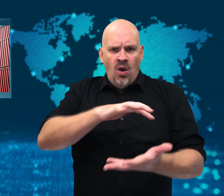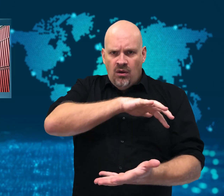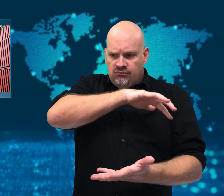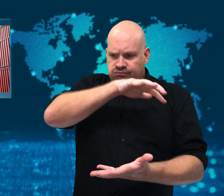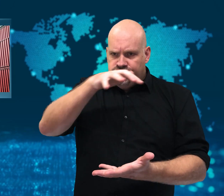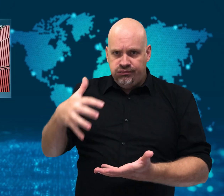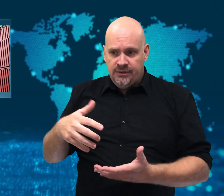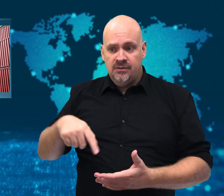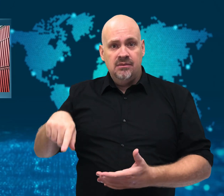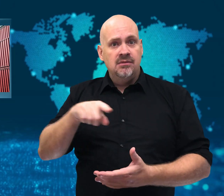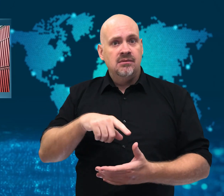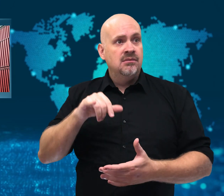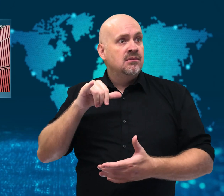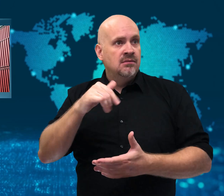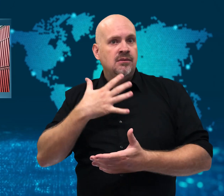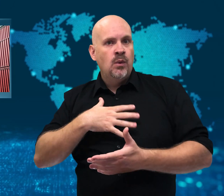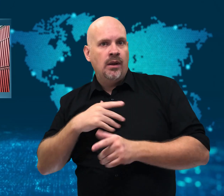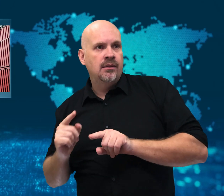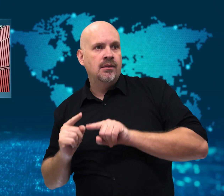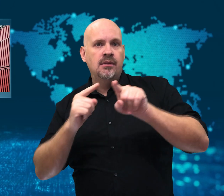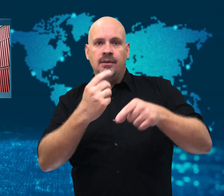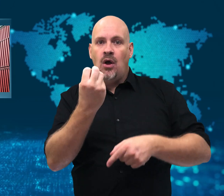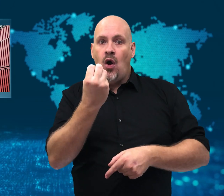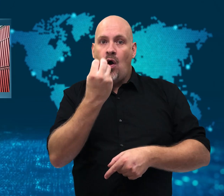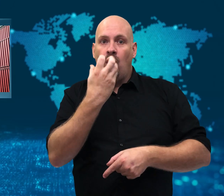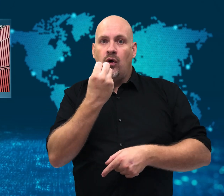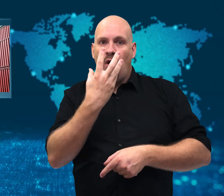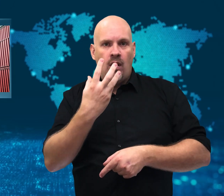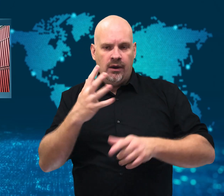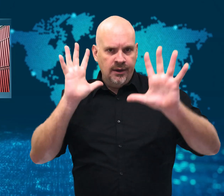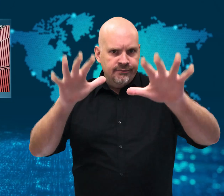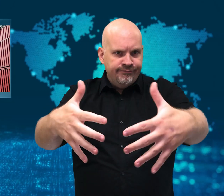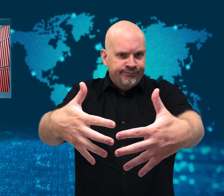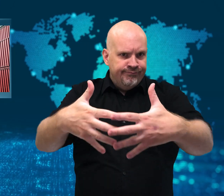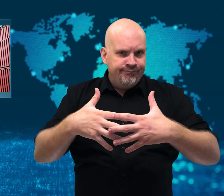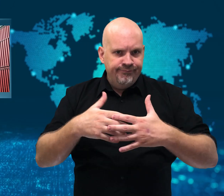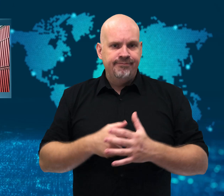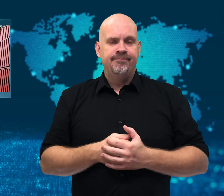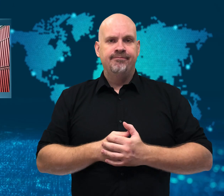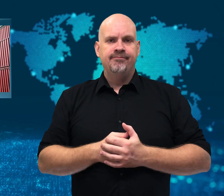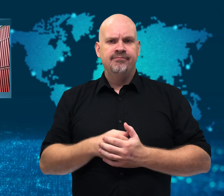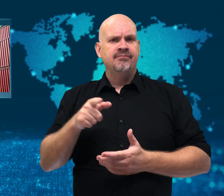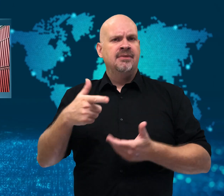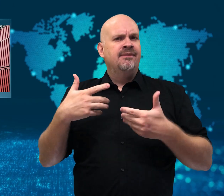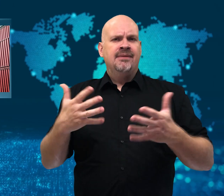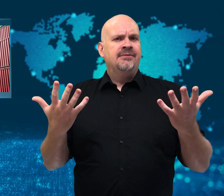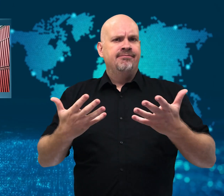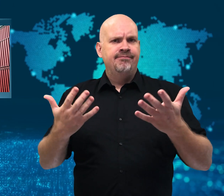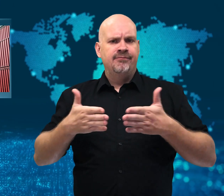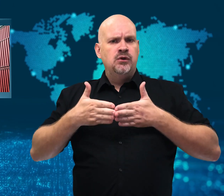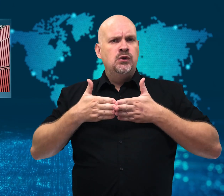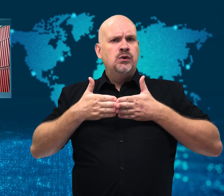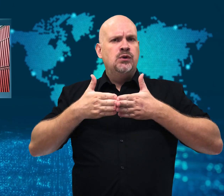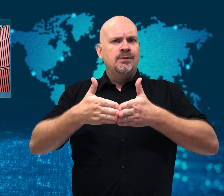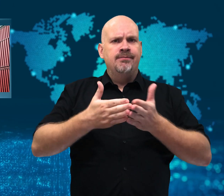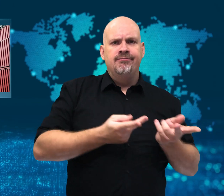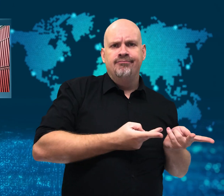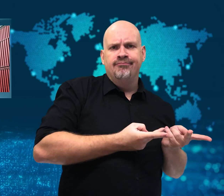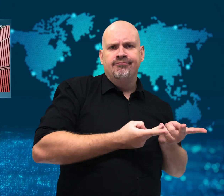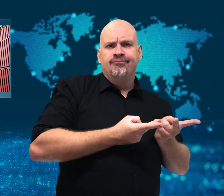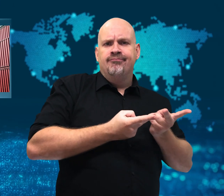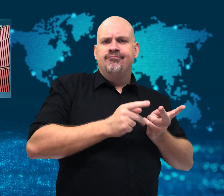The shark and fish pieces were transported by a shipping company